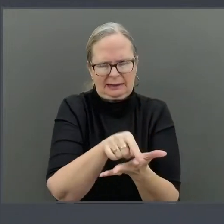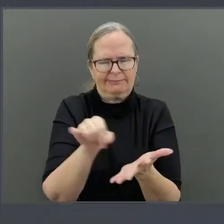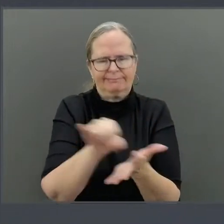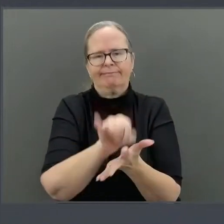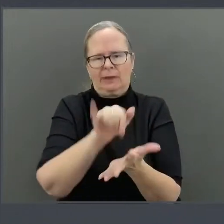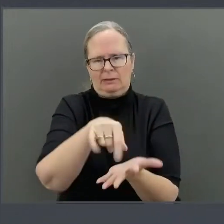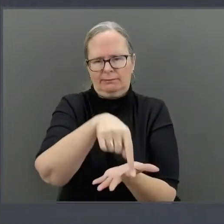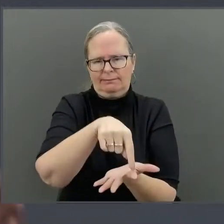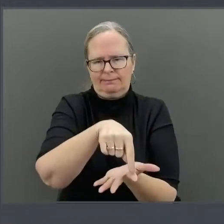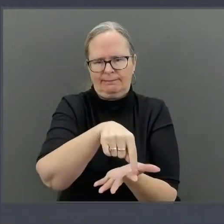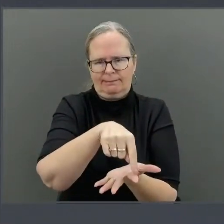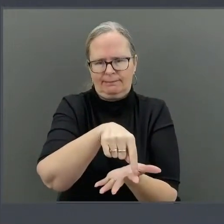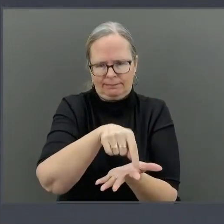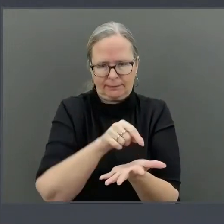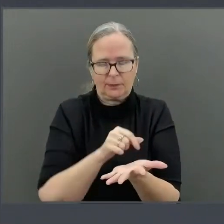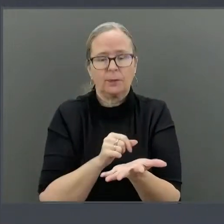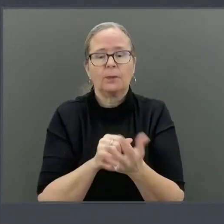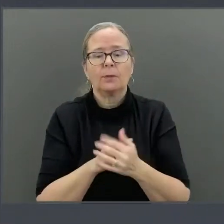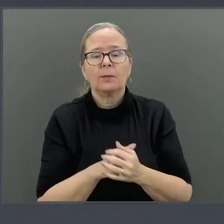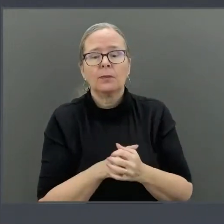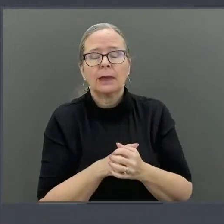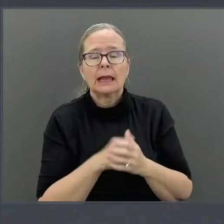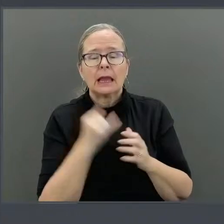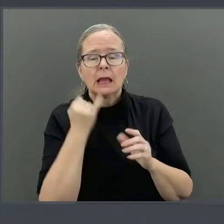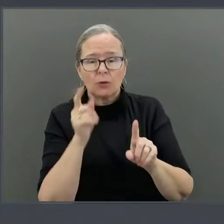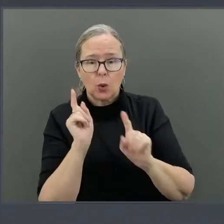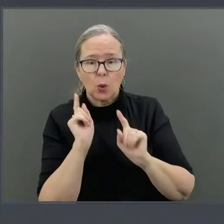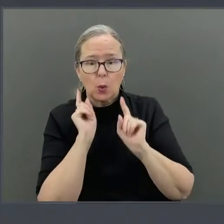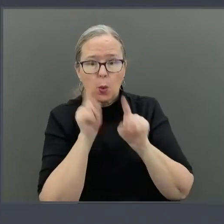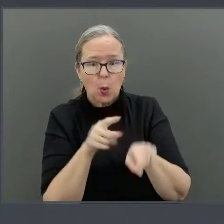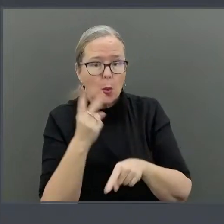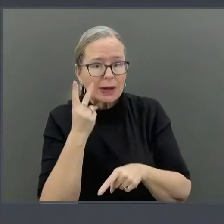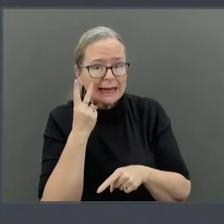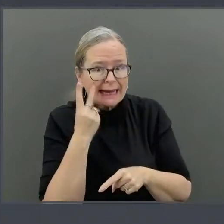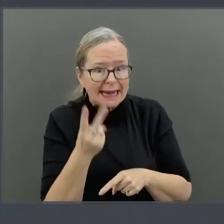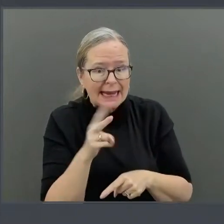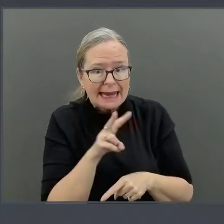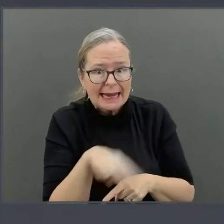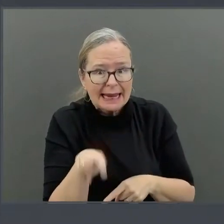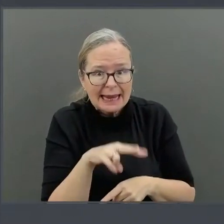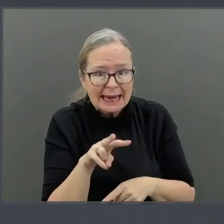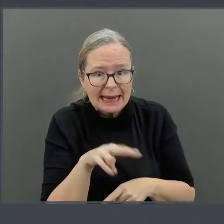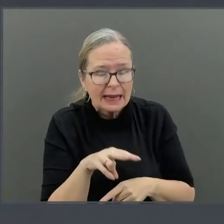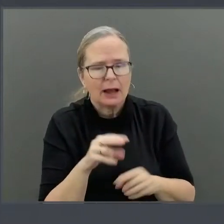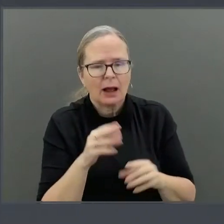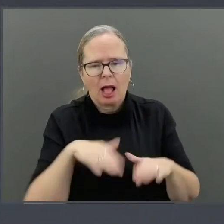uh instead we're preparing to form uh that uh that concrete box around this pipe and you'll start to